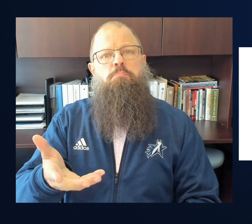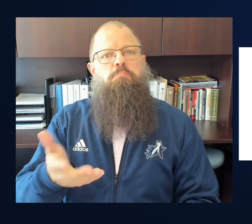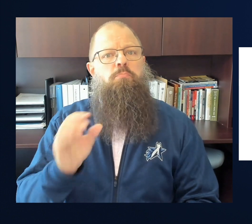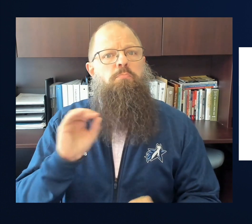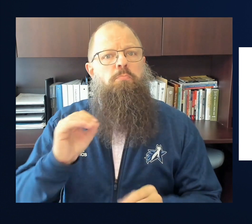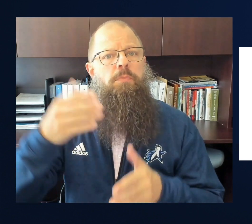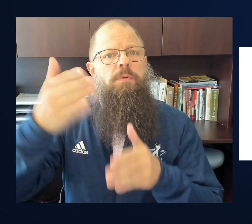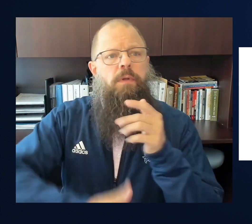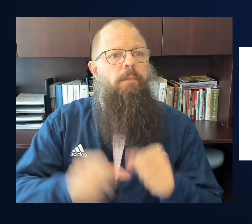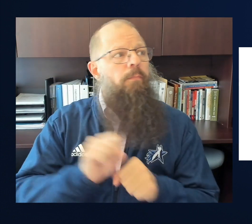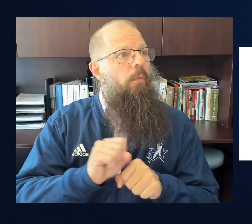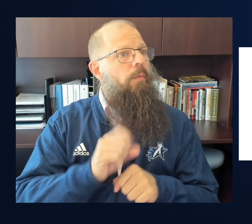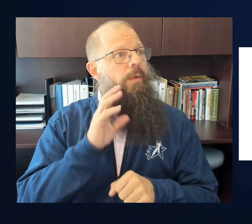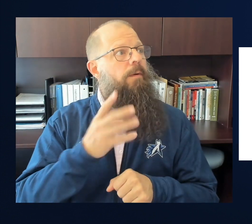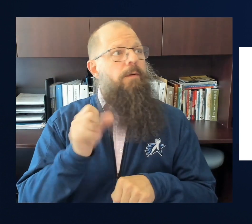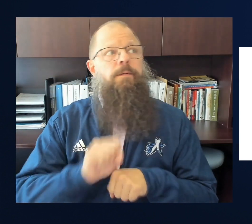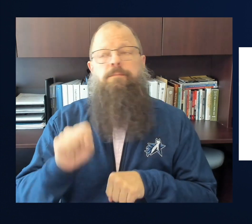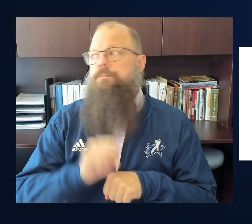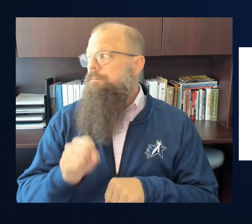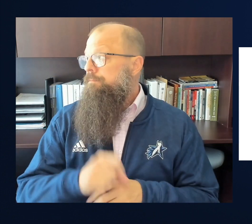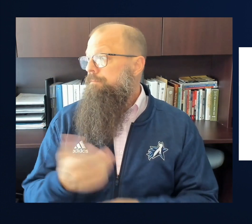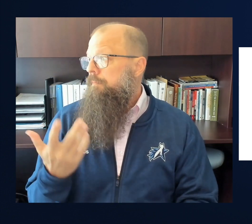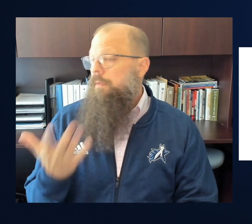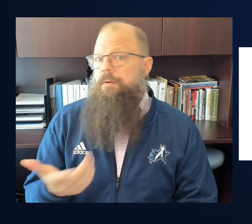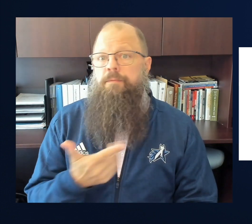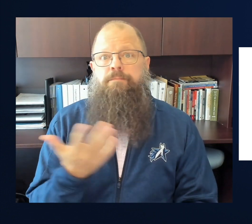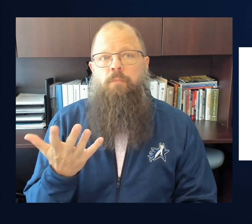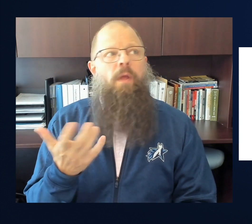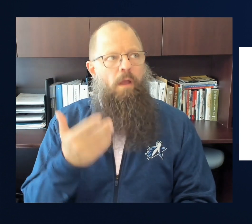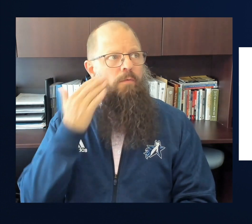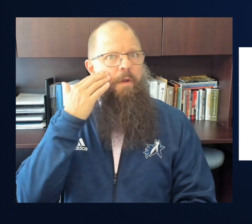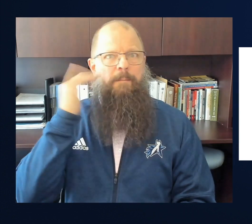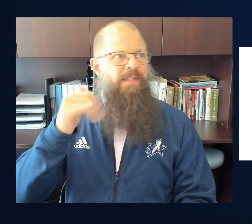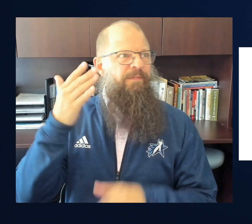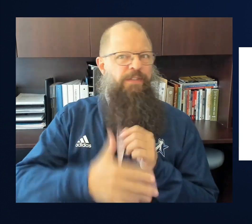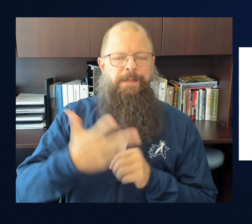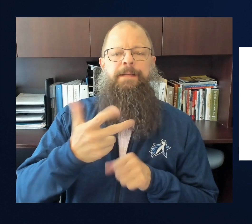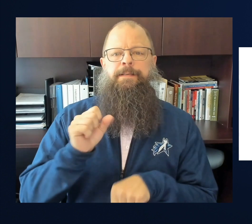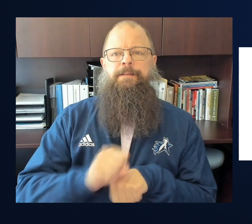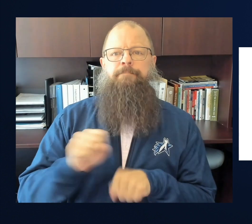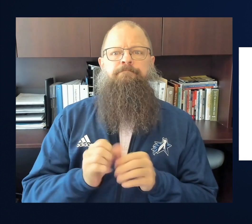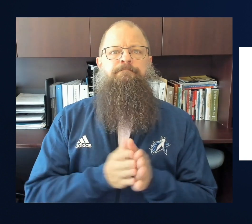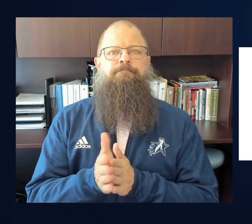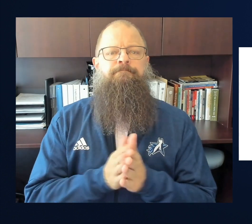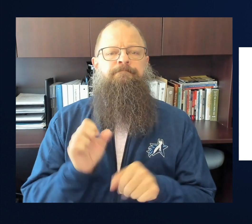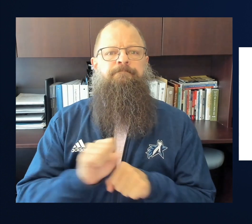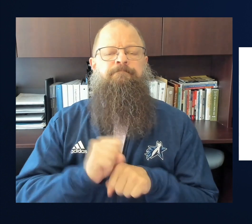which has no end date in mind. They don't know what the time frame is for that or that they'll have